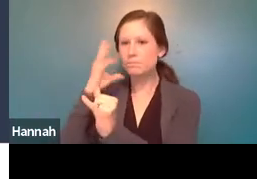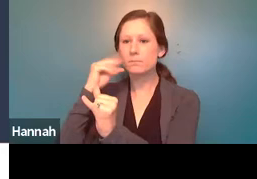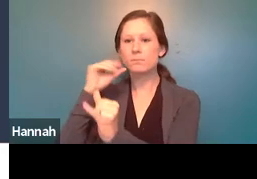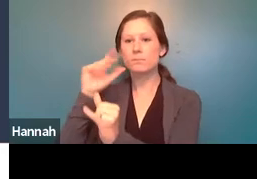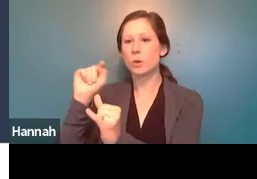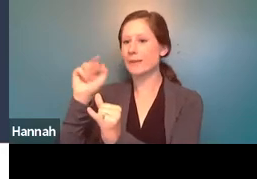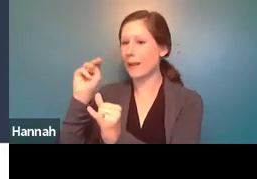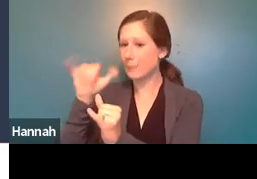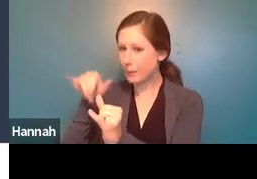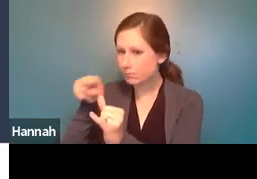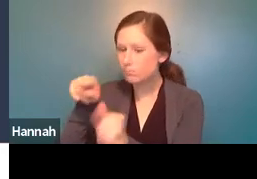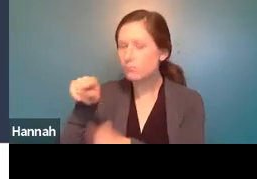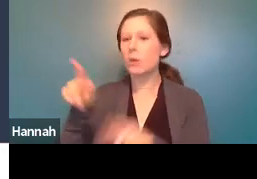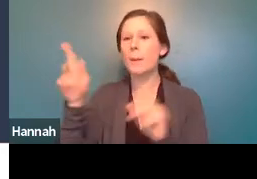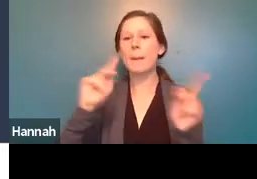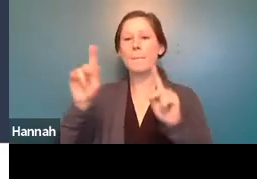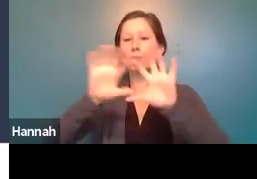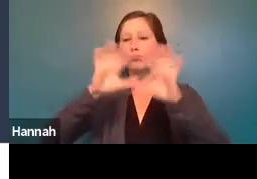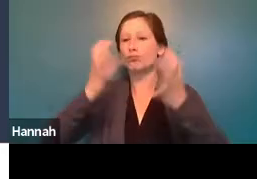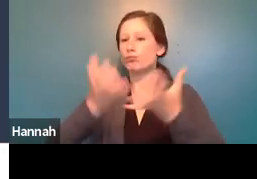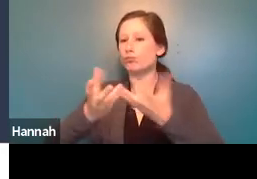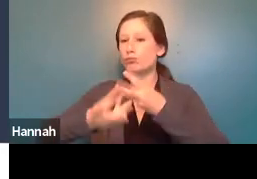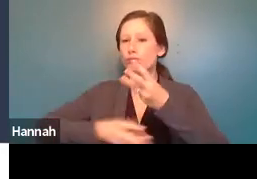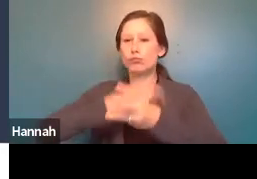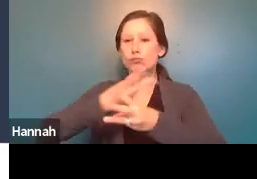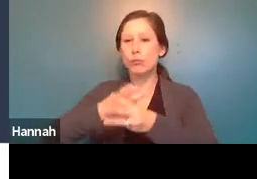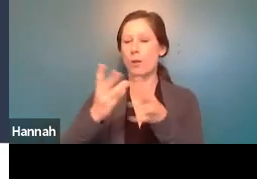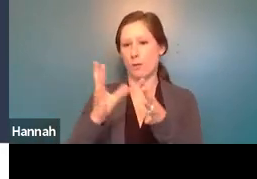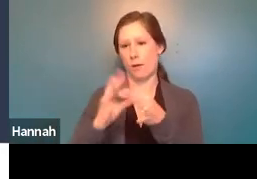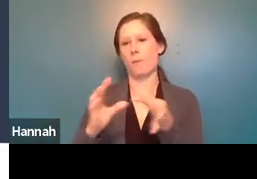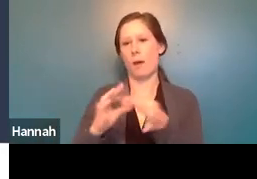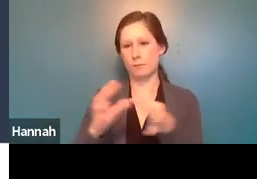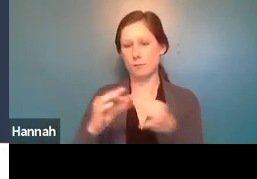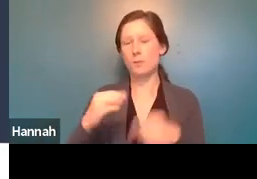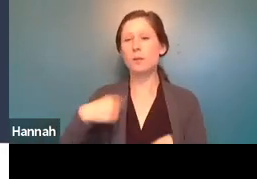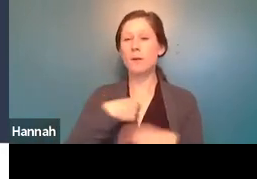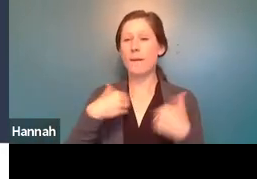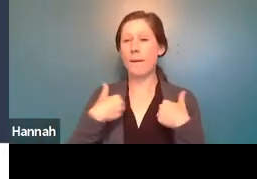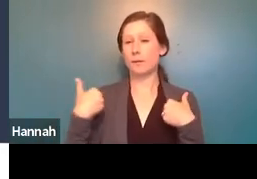all over comments When we had the French professor talking